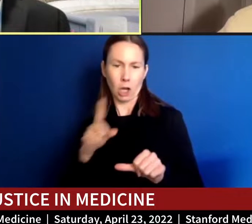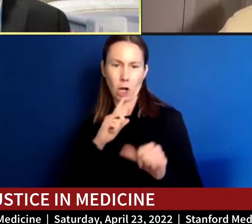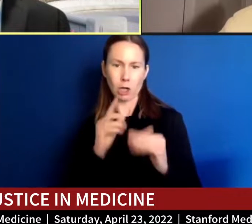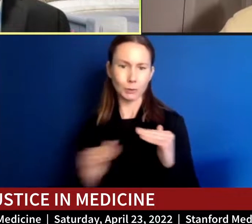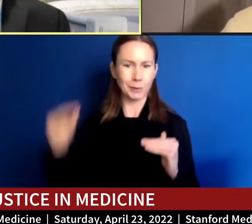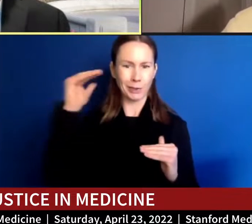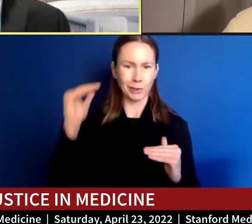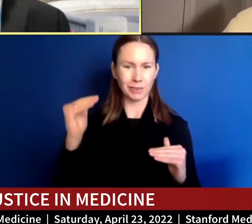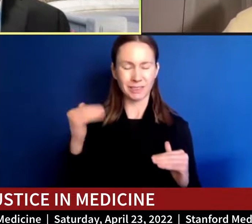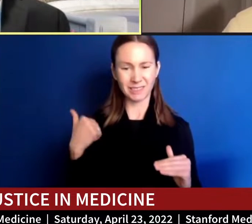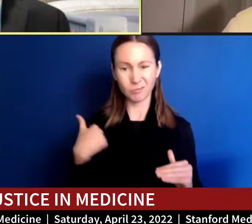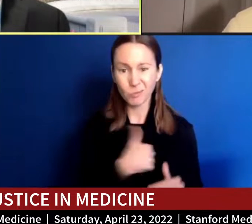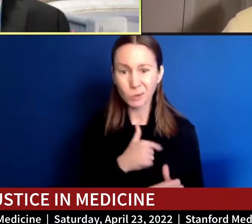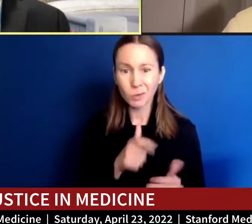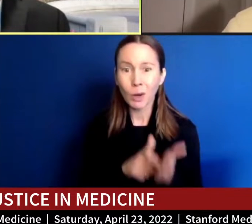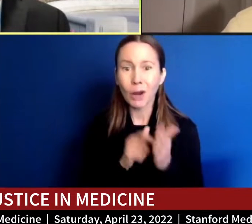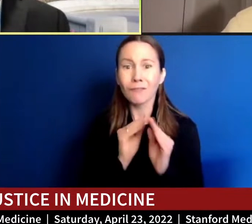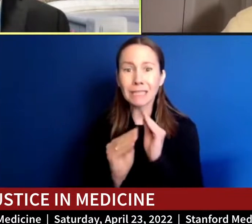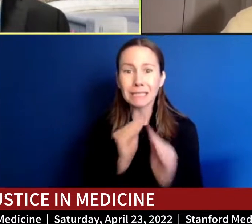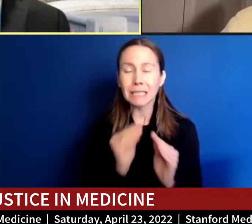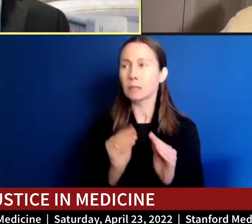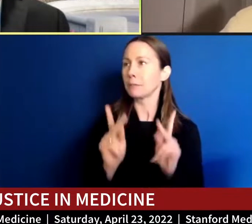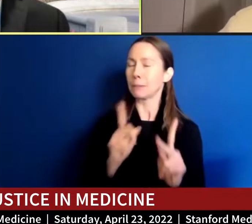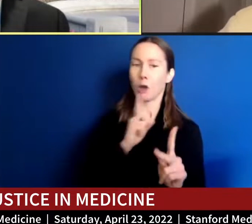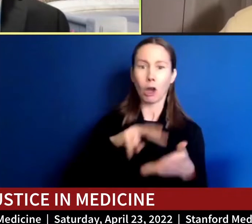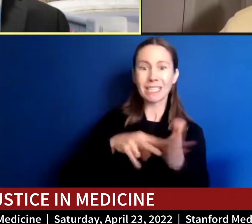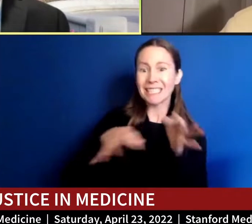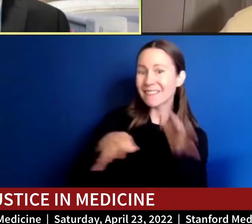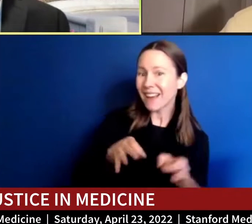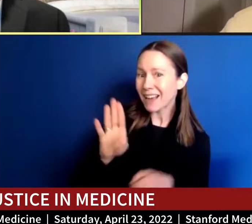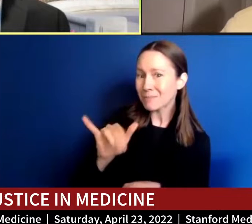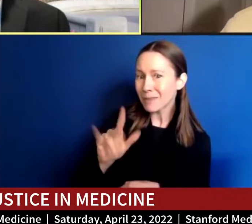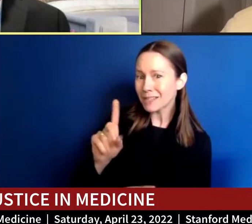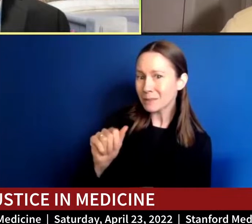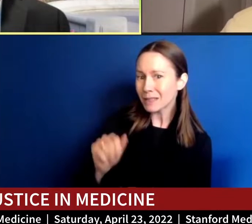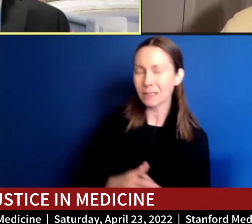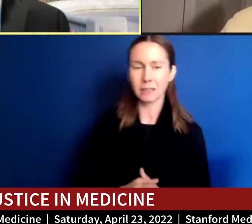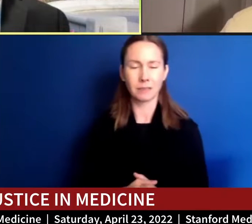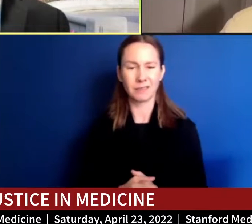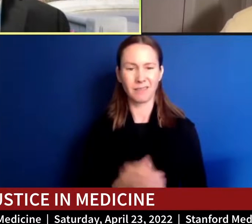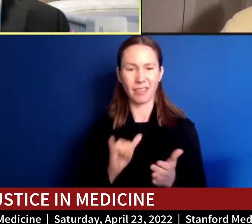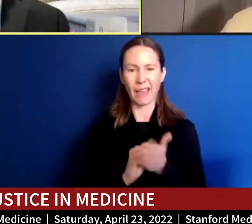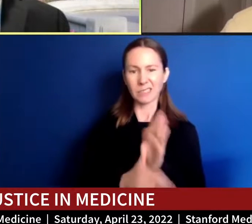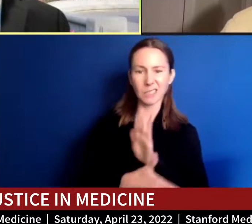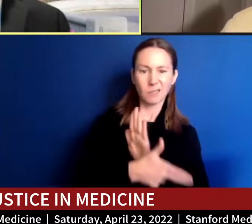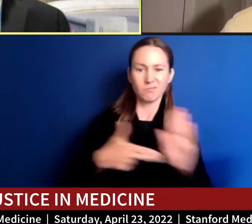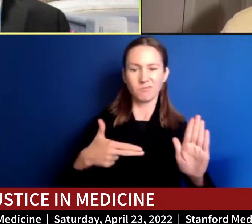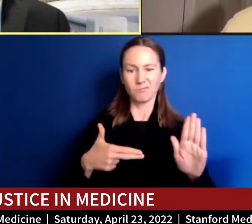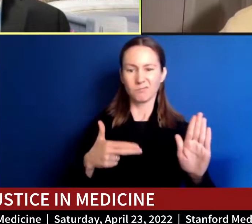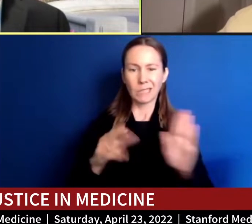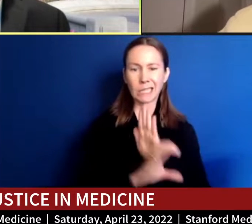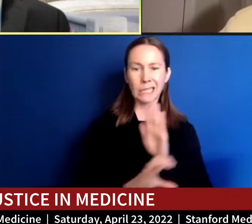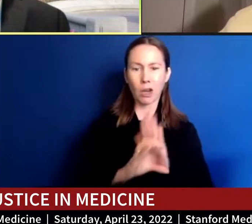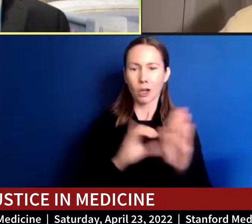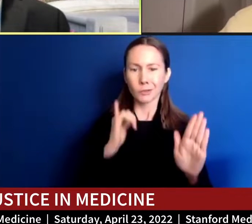that people are defined by their disabilities… defining character flaw. And you know, I do